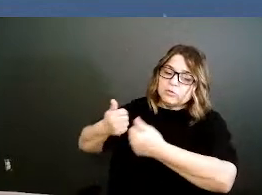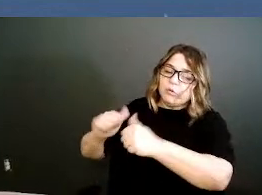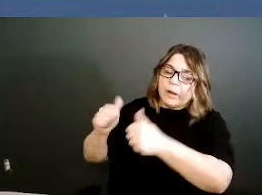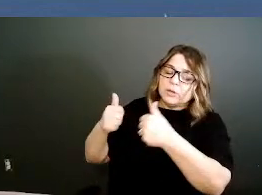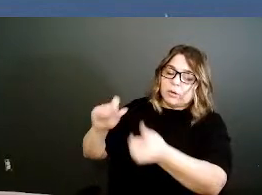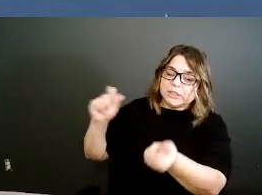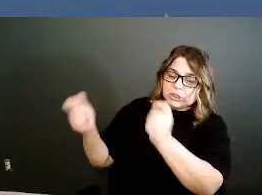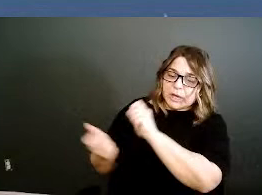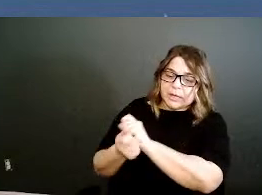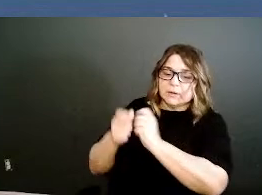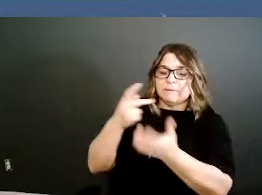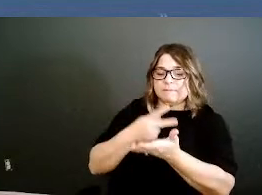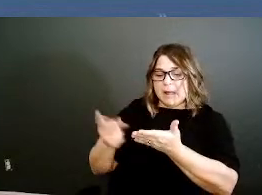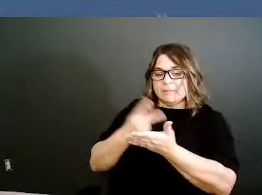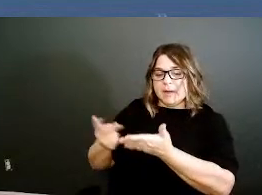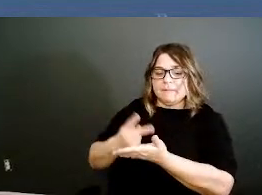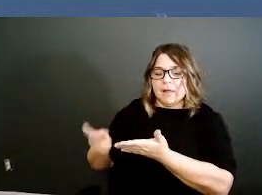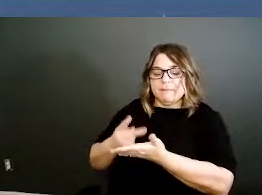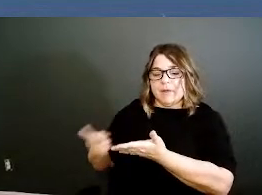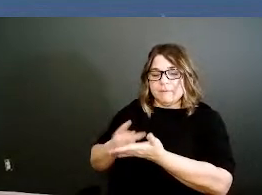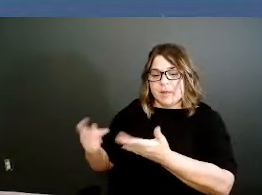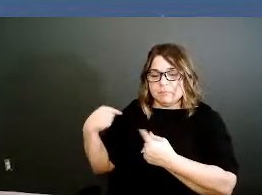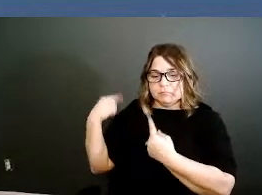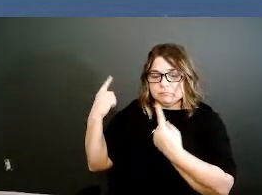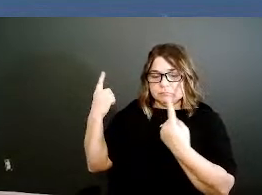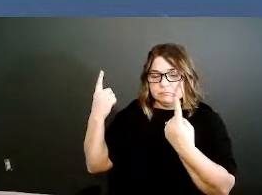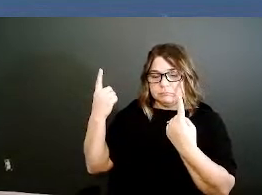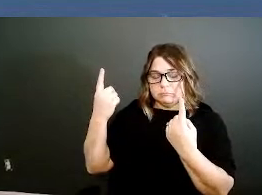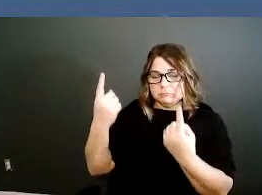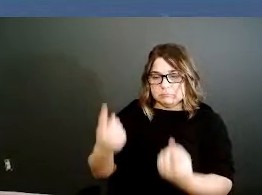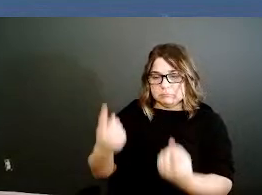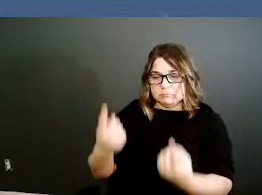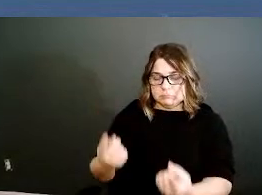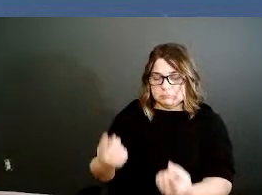HE HAD AN ENTIRE TERM AS MAYOR TO IMPLEMENT REFORM AND HE HAS NOT SUCCEEDED.